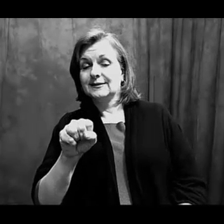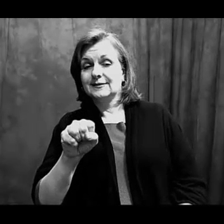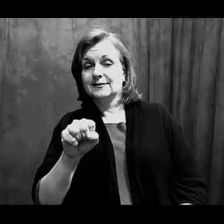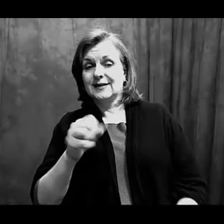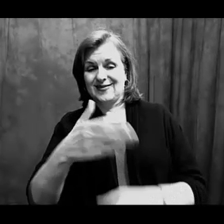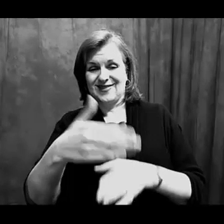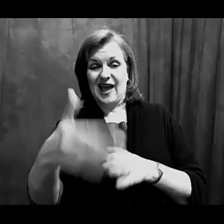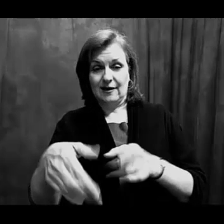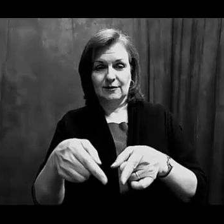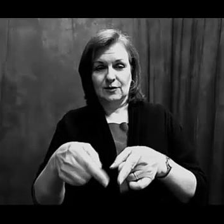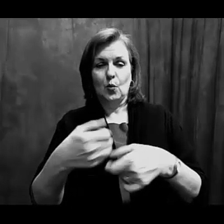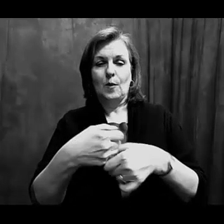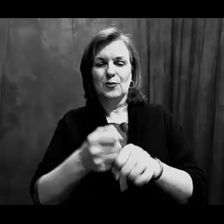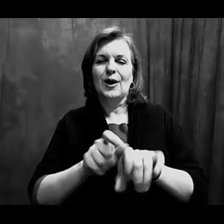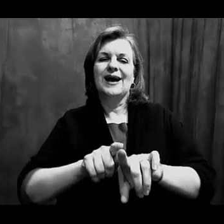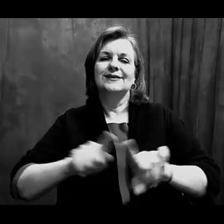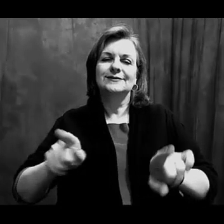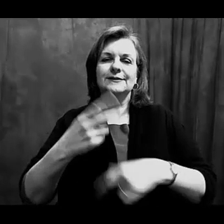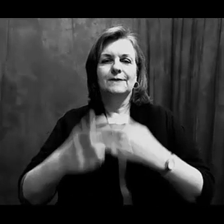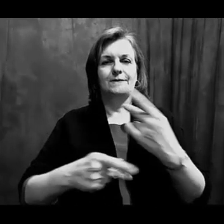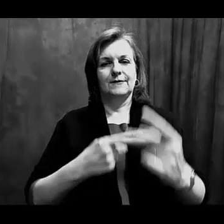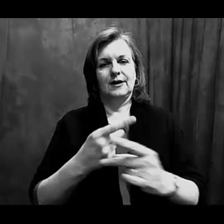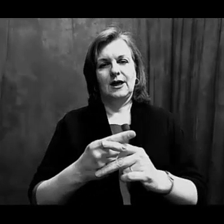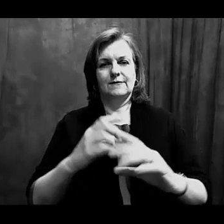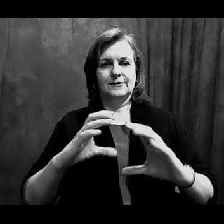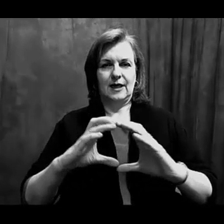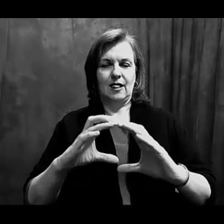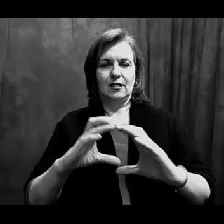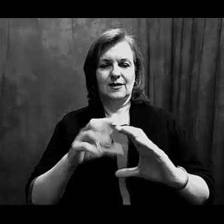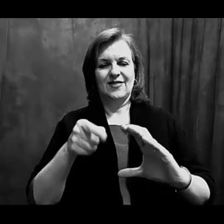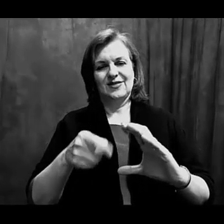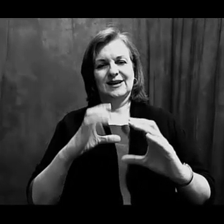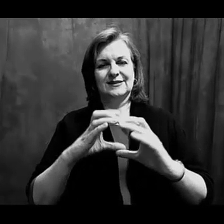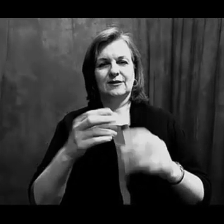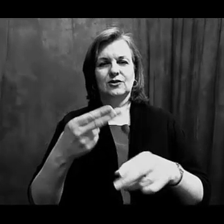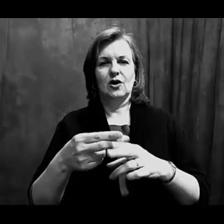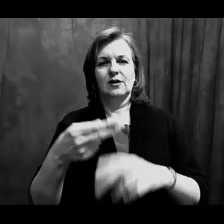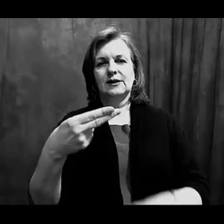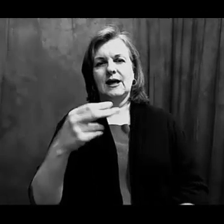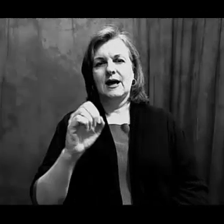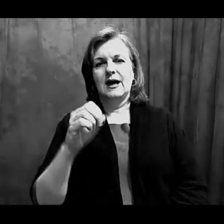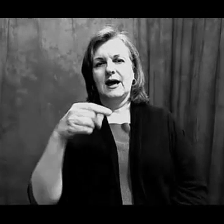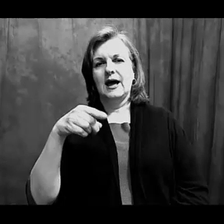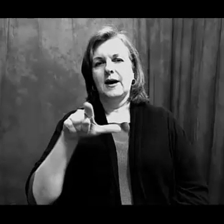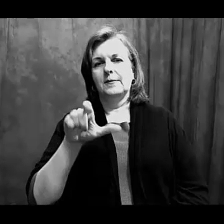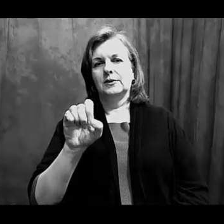kind of cell and that different kind of cell is a haploid cell